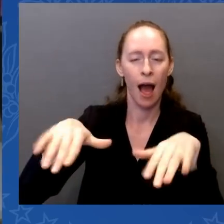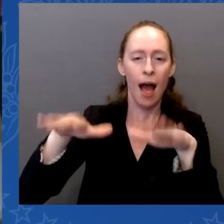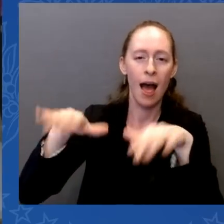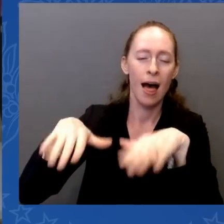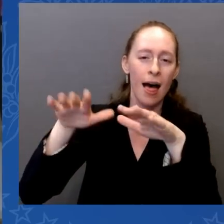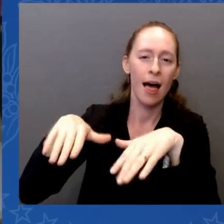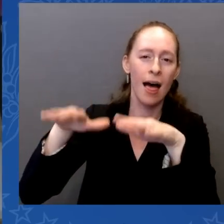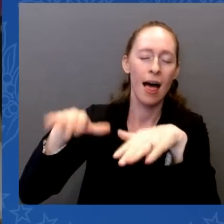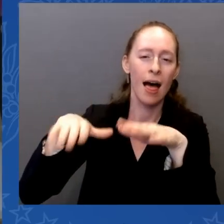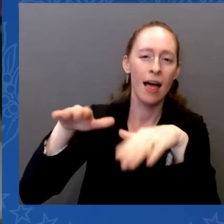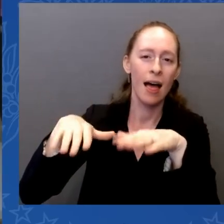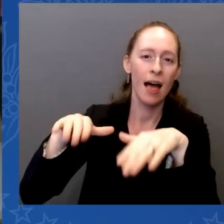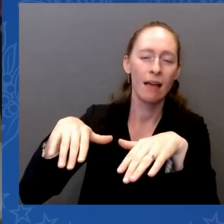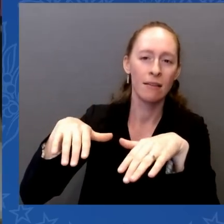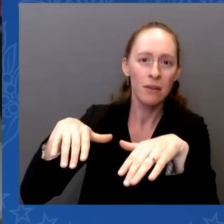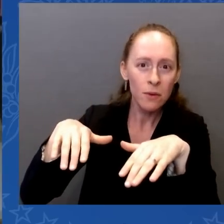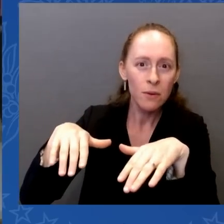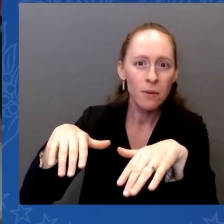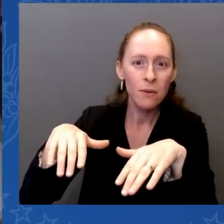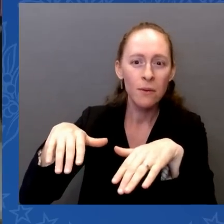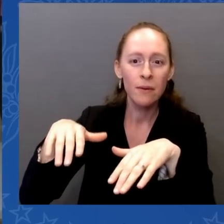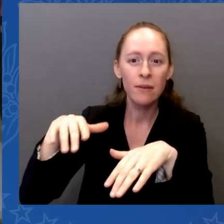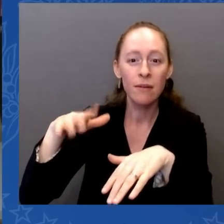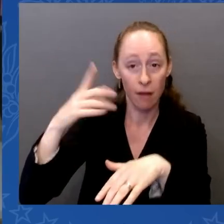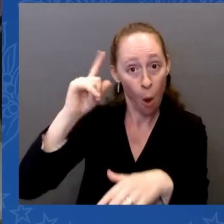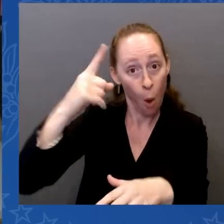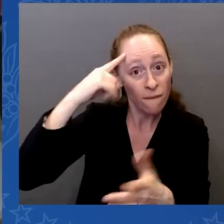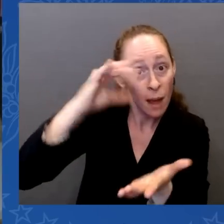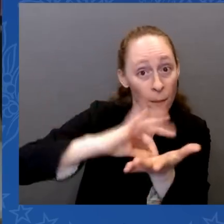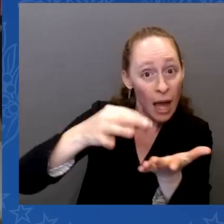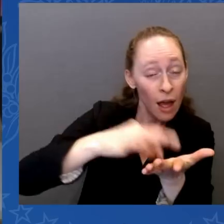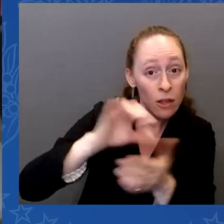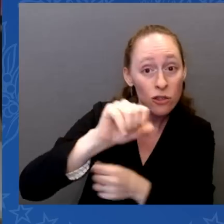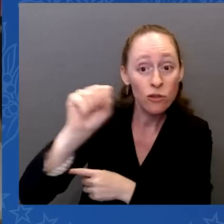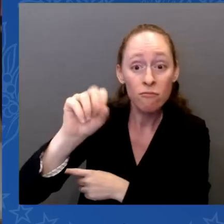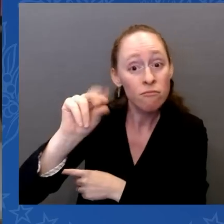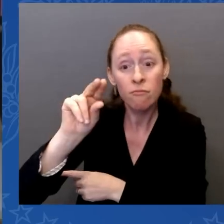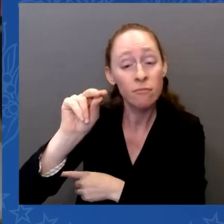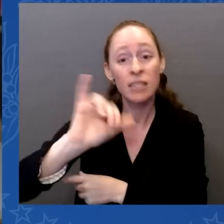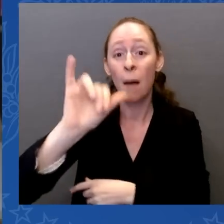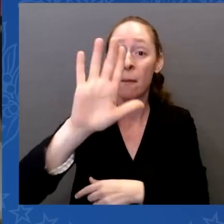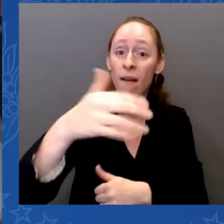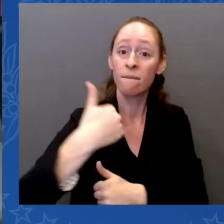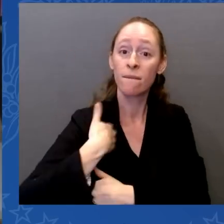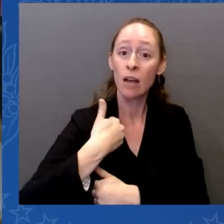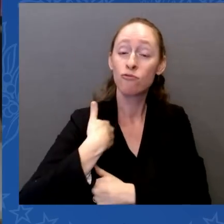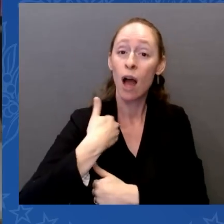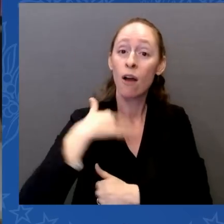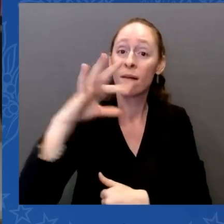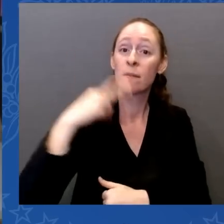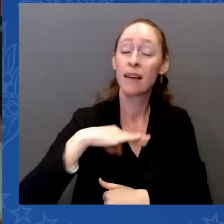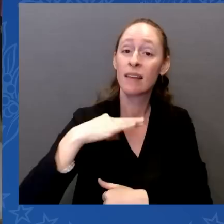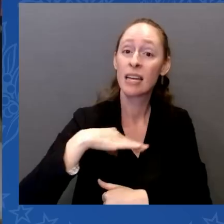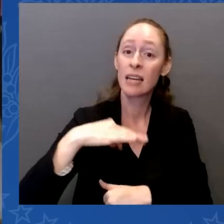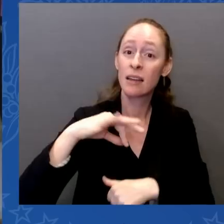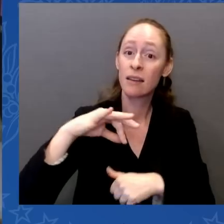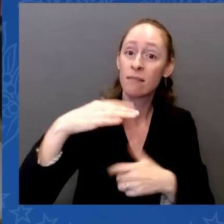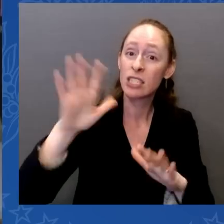and everything else at the federal budget at risk. He's the same person who said that if Republicans gained control of Congress,